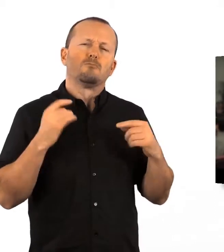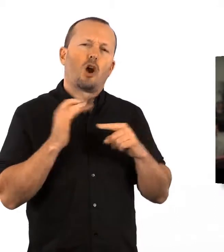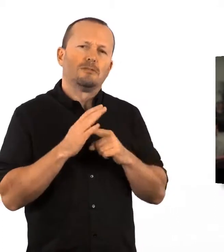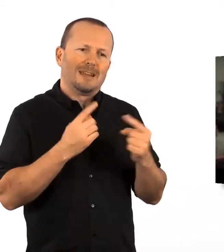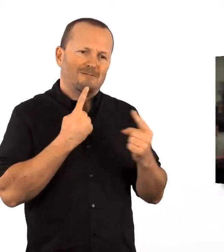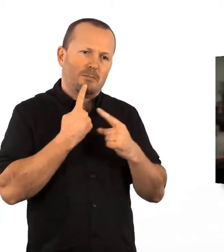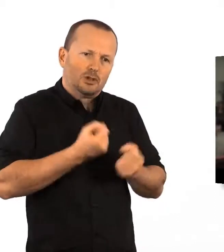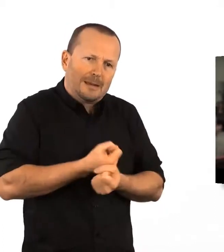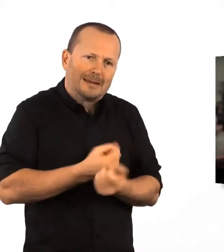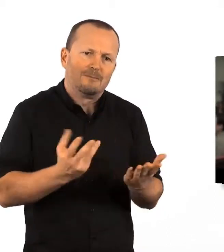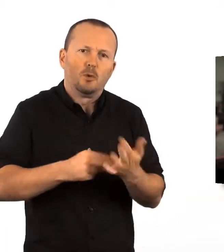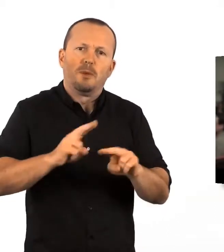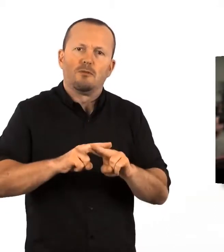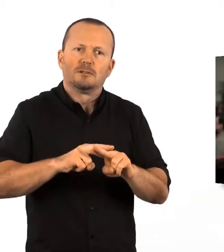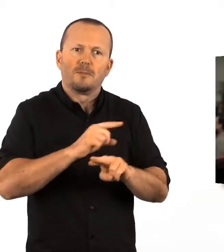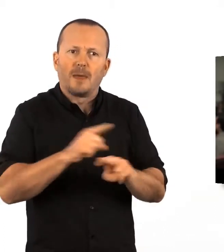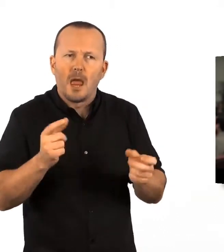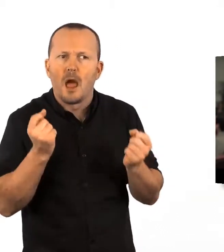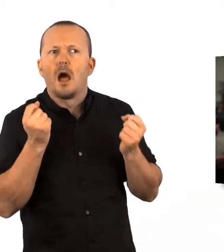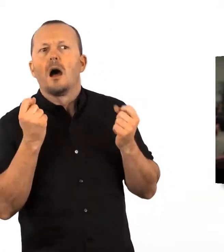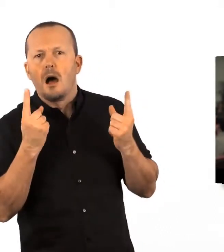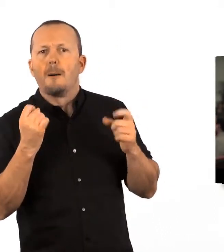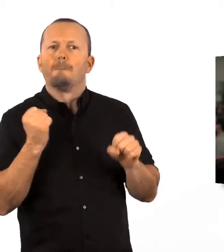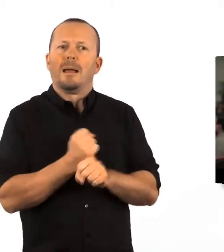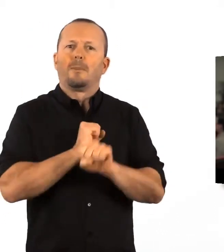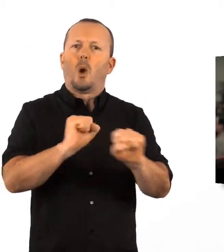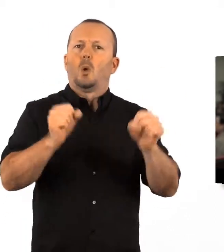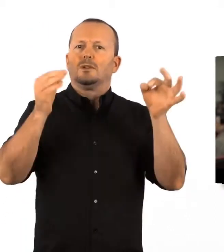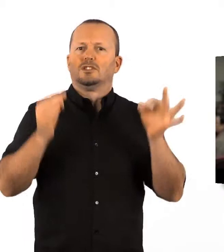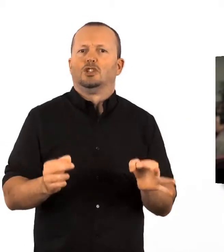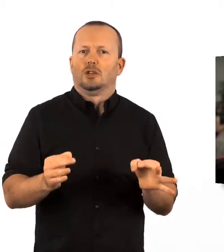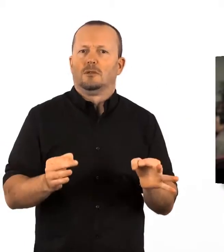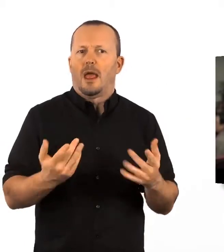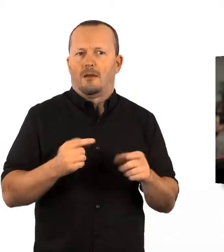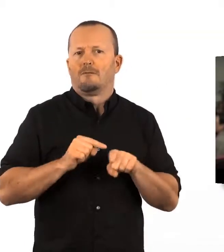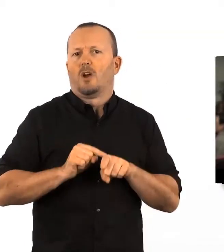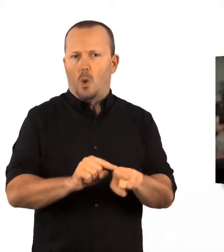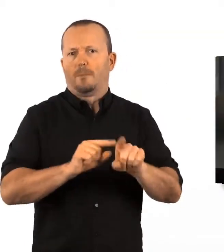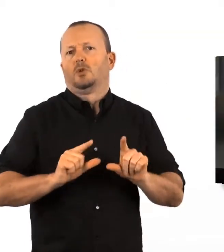to parents, so that they can actually make a choice for themselves and work with that.